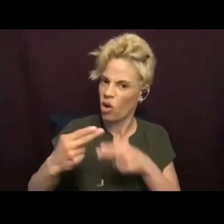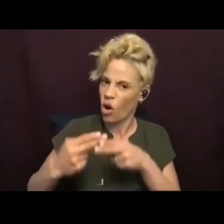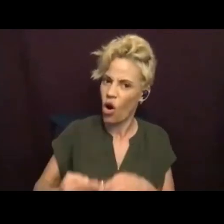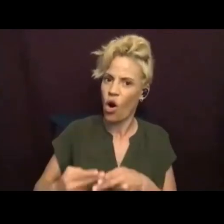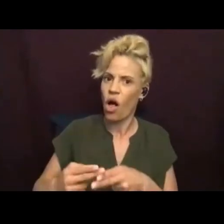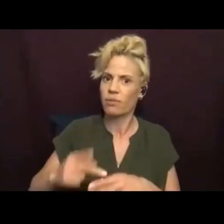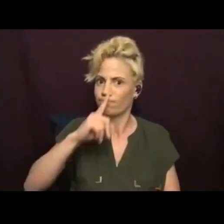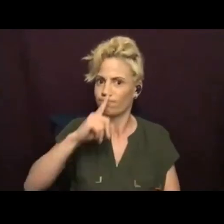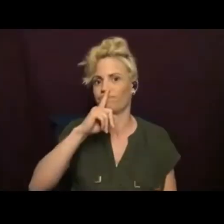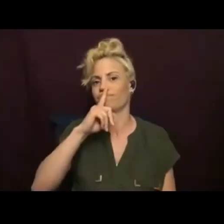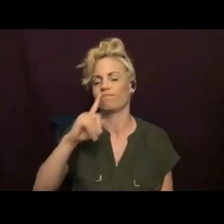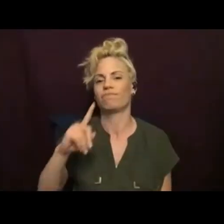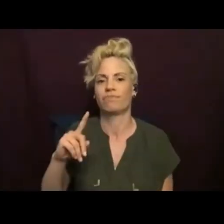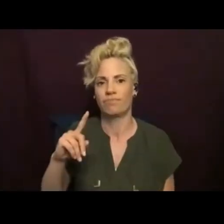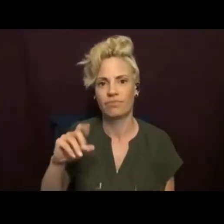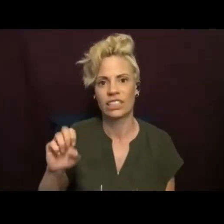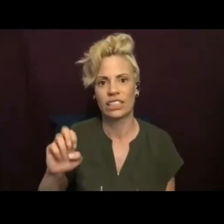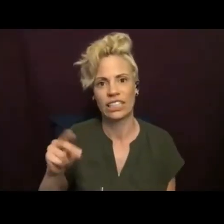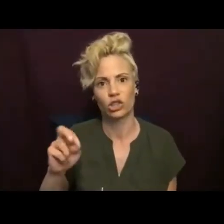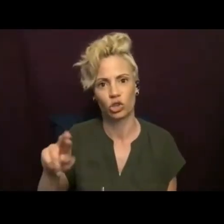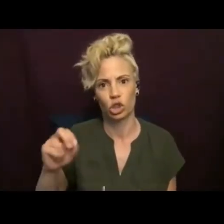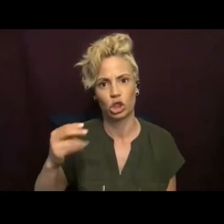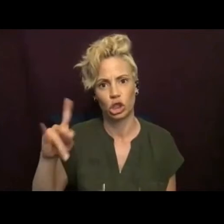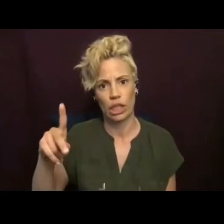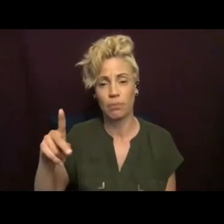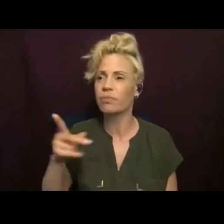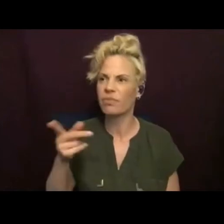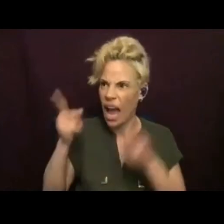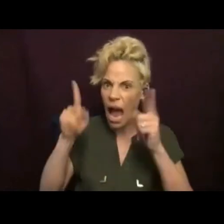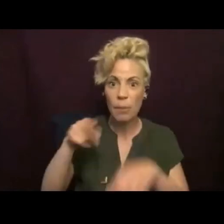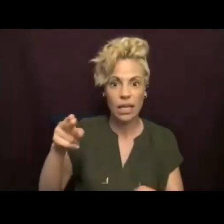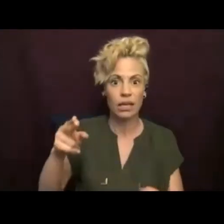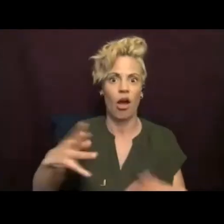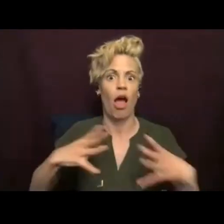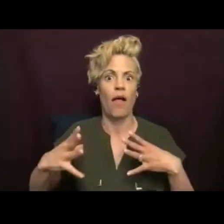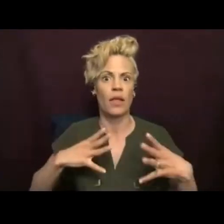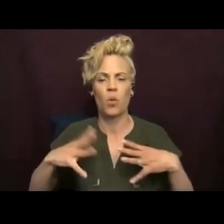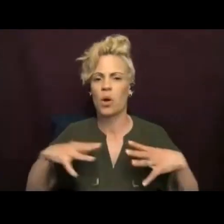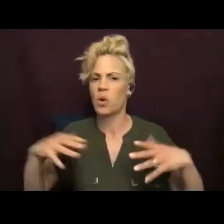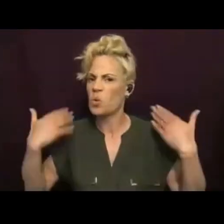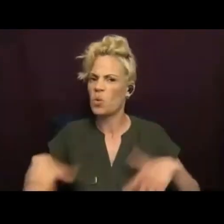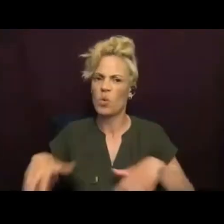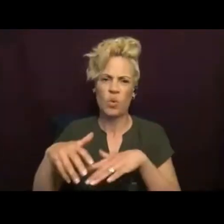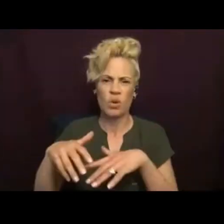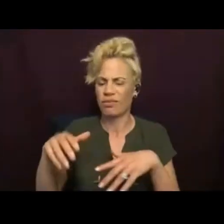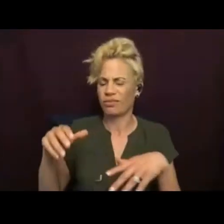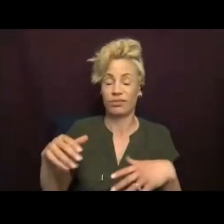It's in Hollywood. In Spades, I tried to do an interview